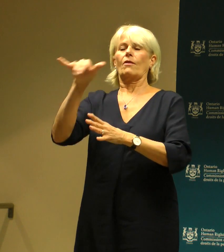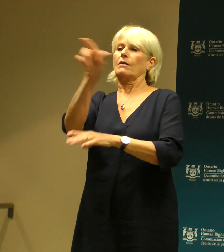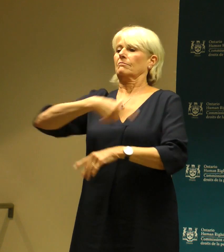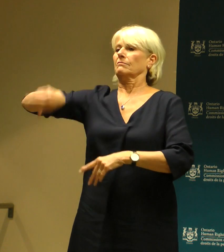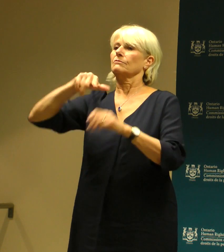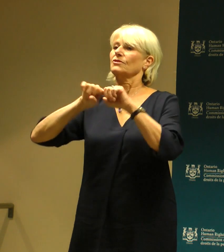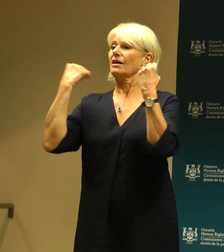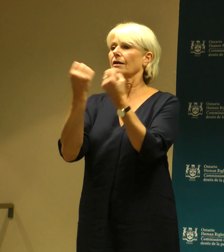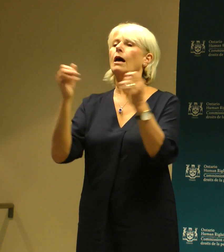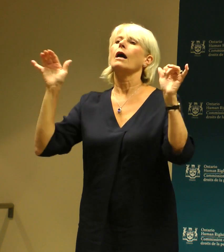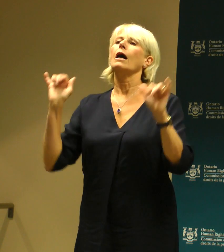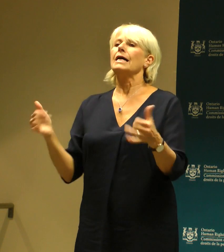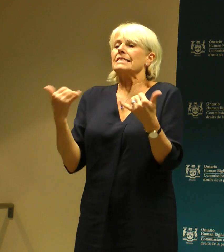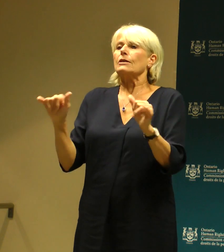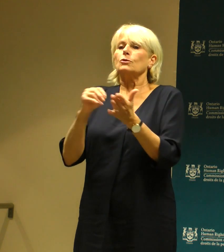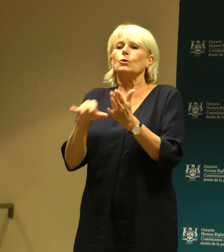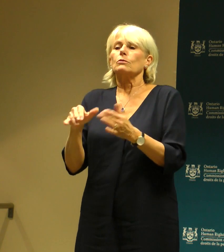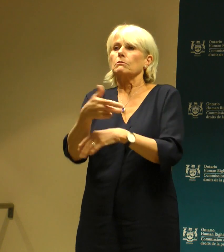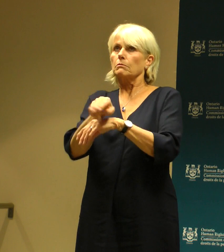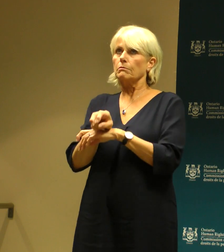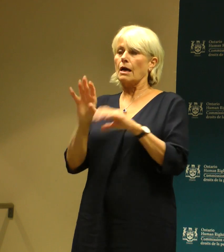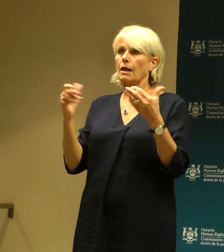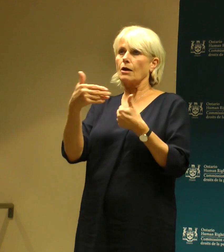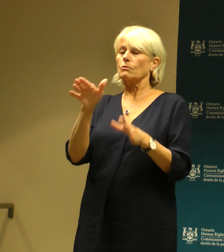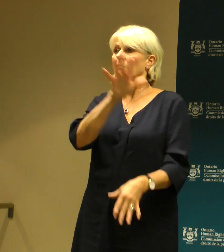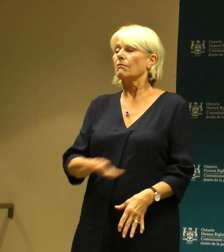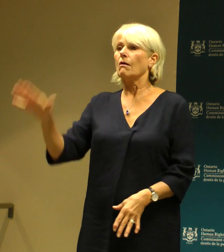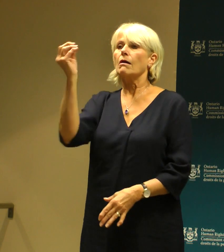Yet, there are students in classrooms across Ontario who cannot read.